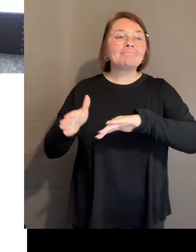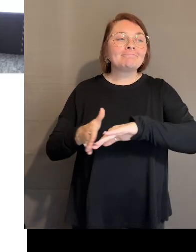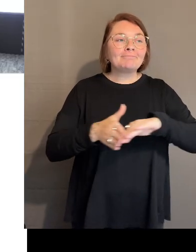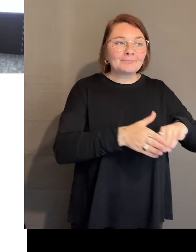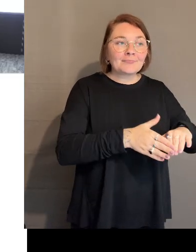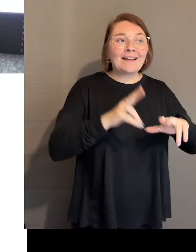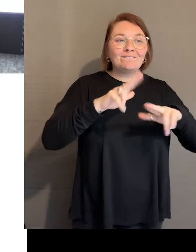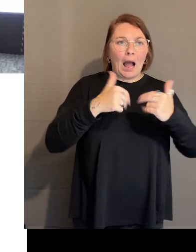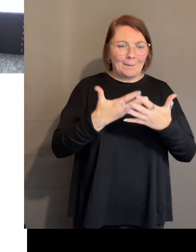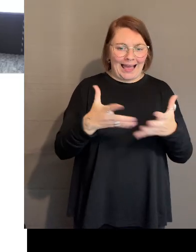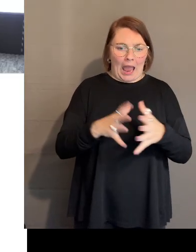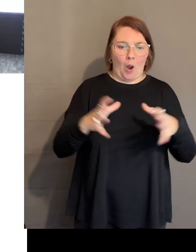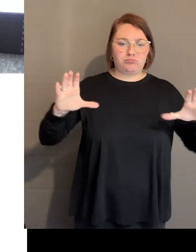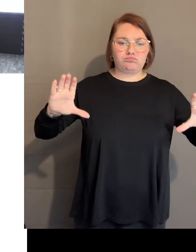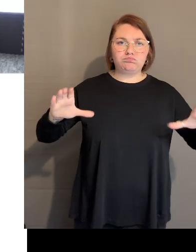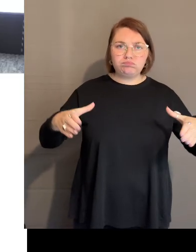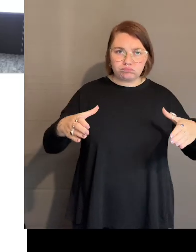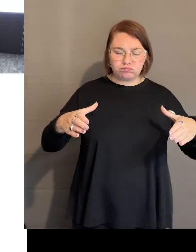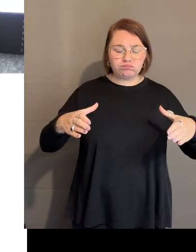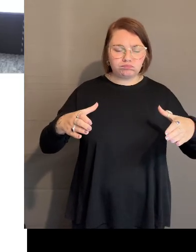Moving on to family formation, and…